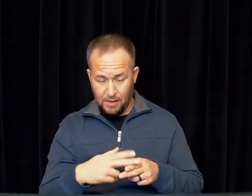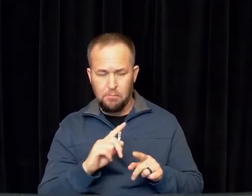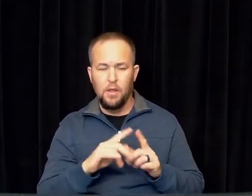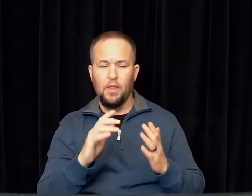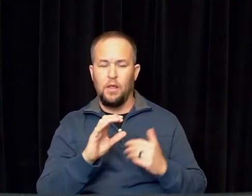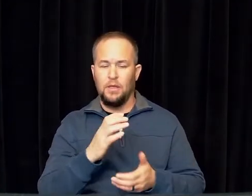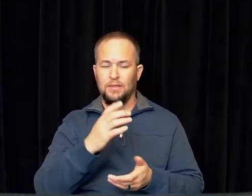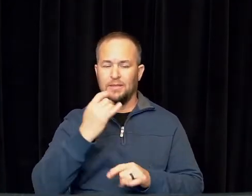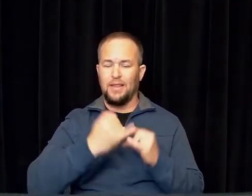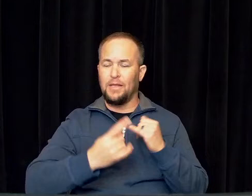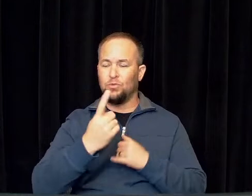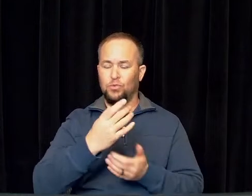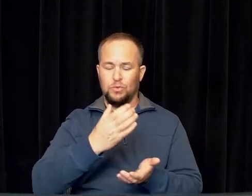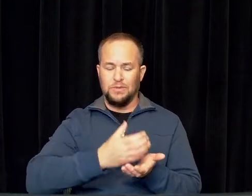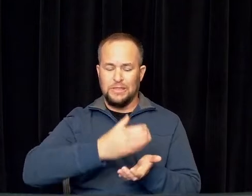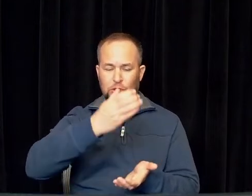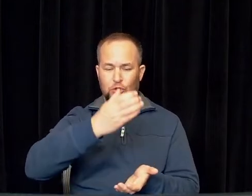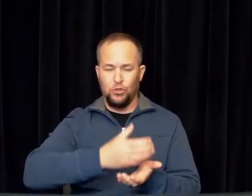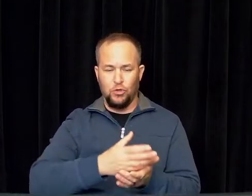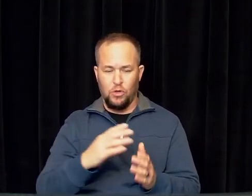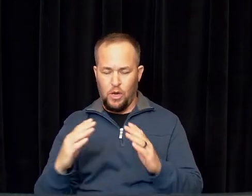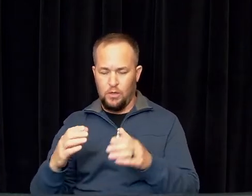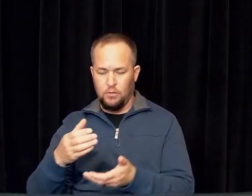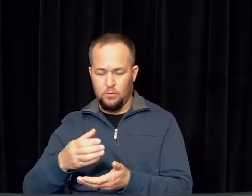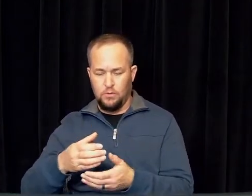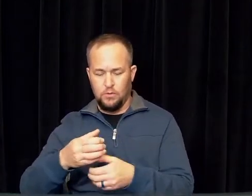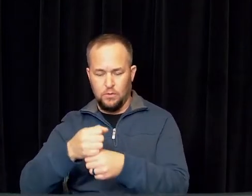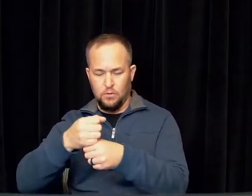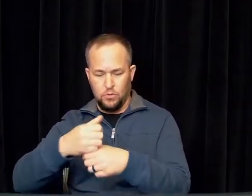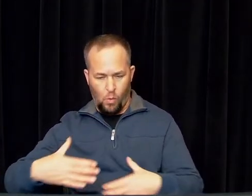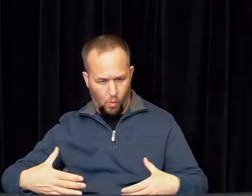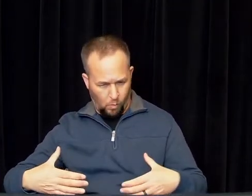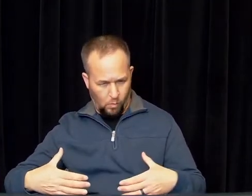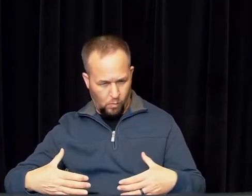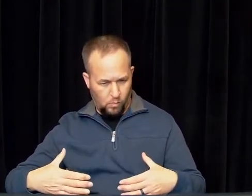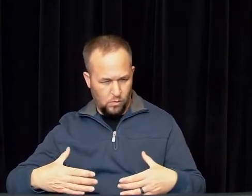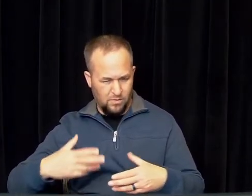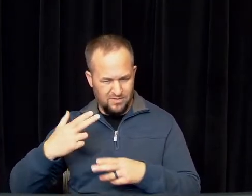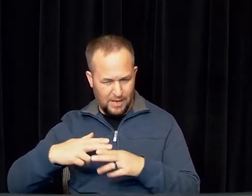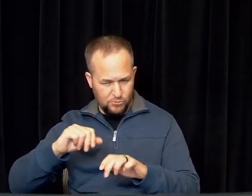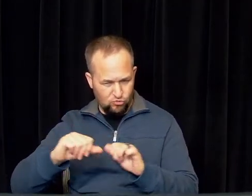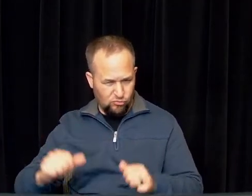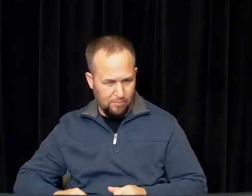and our cone. Those are names of shapes versus the face, the vertex, and the edge are the parts